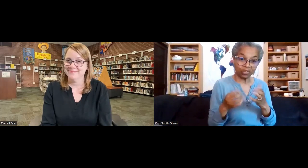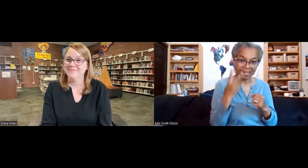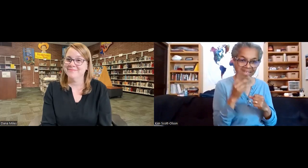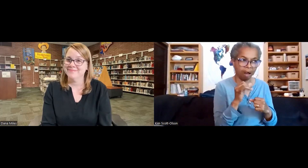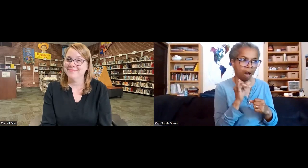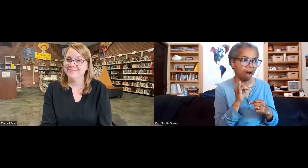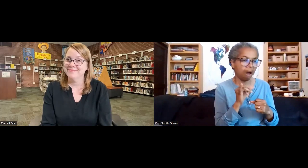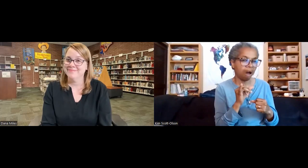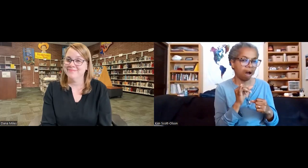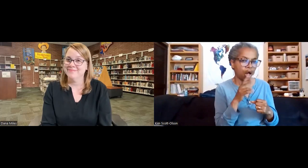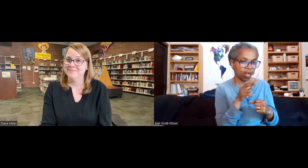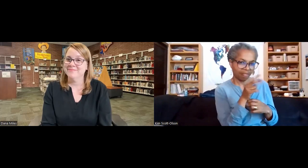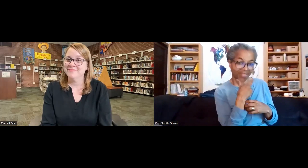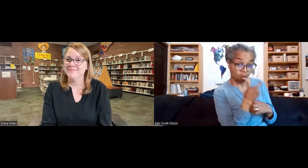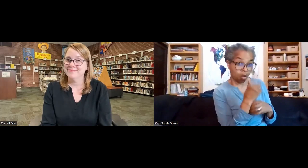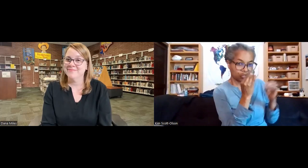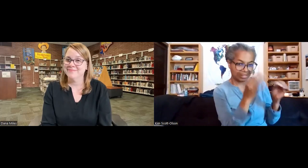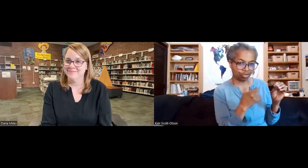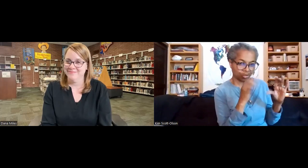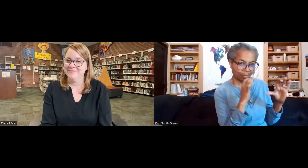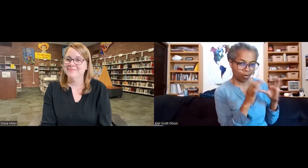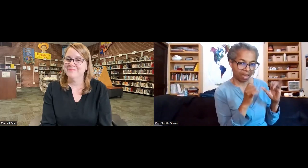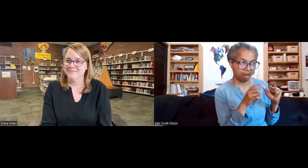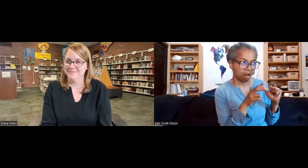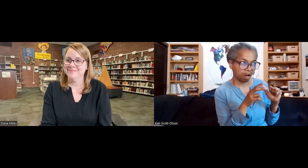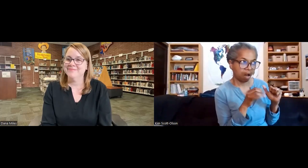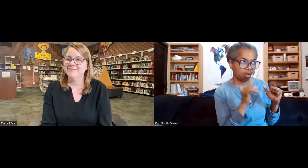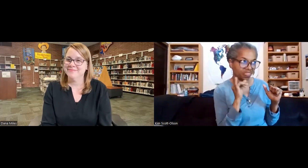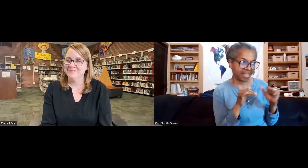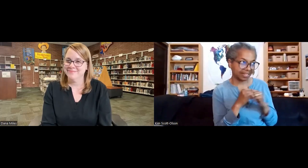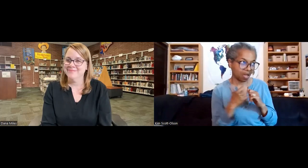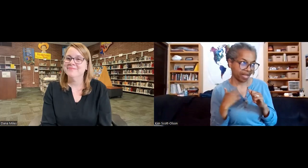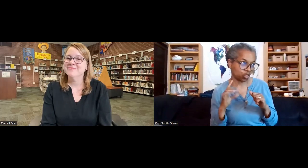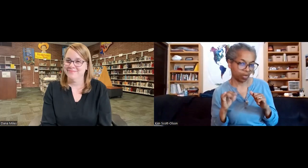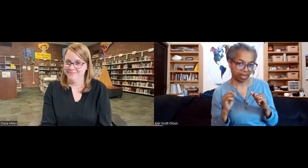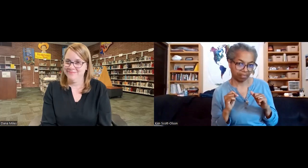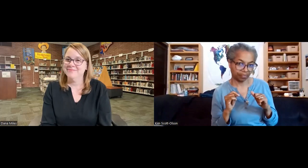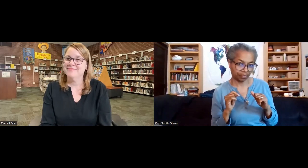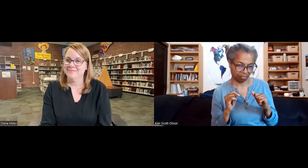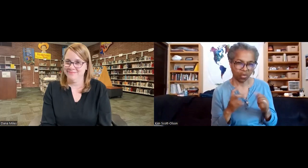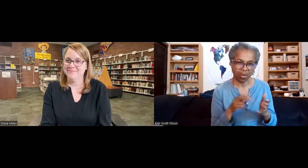the students watch and learn and will follow suit.